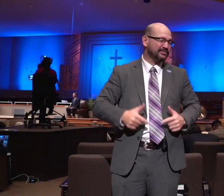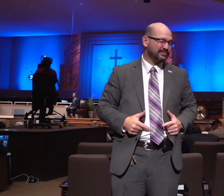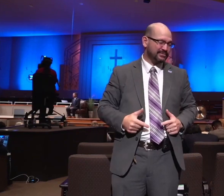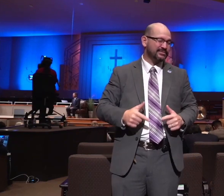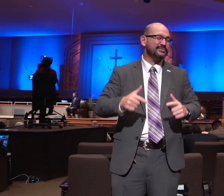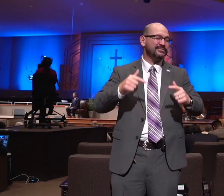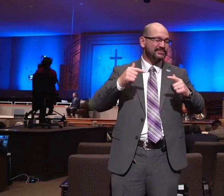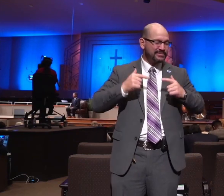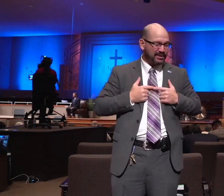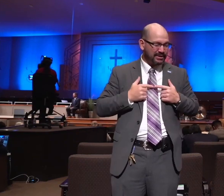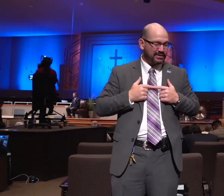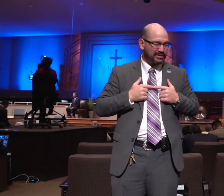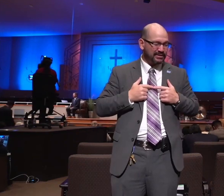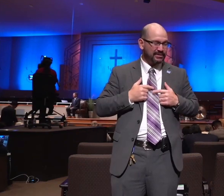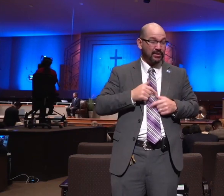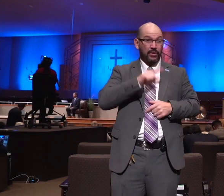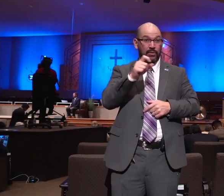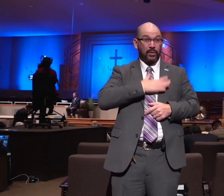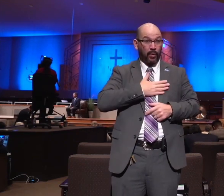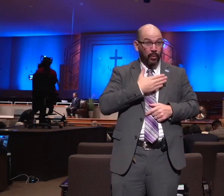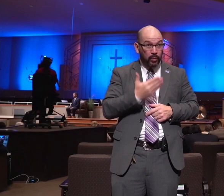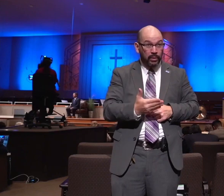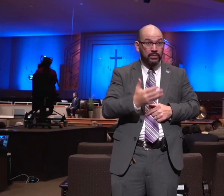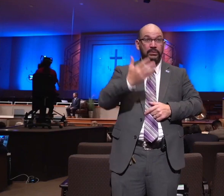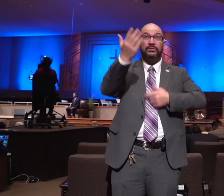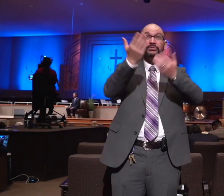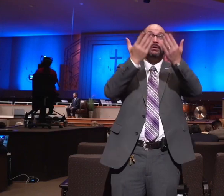would you run to the well for him